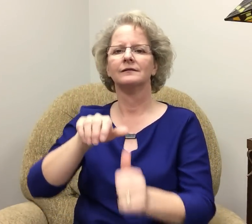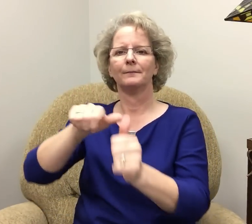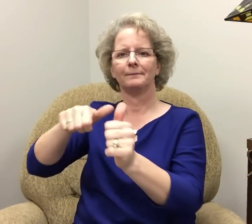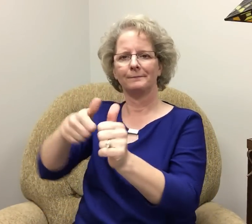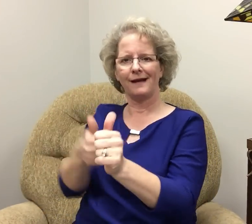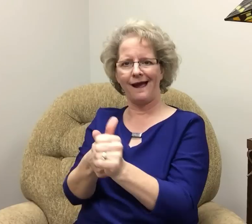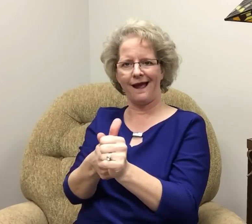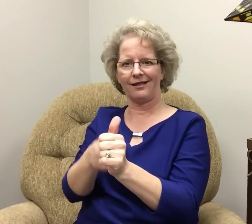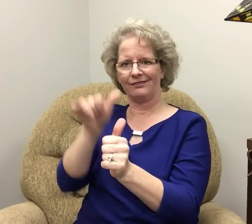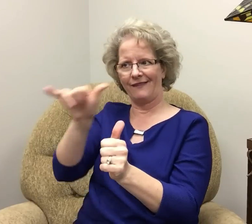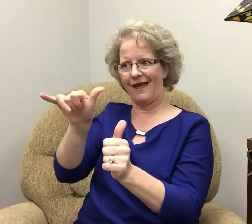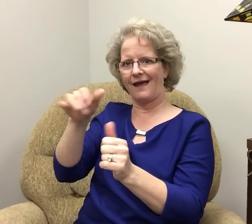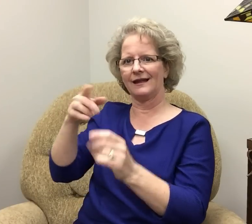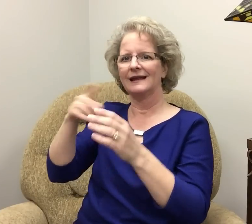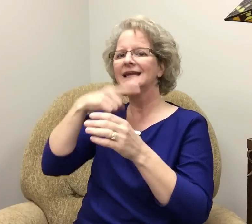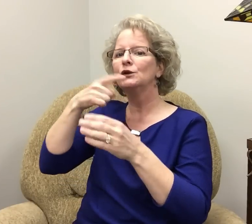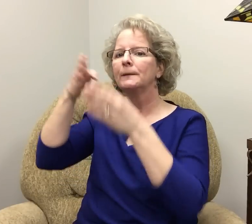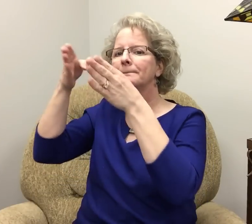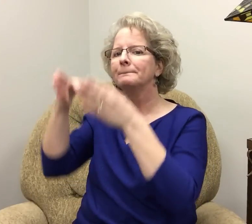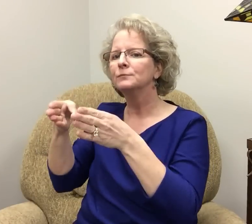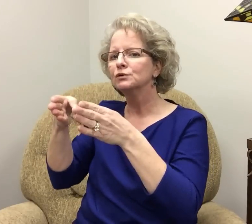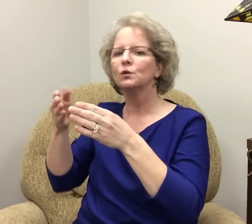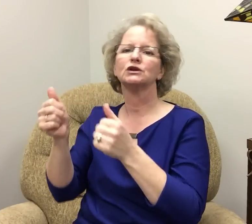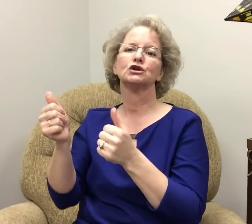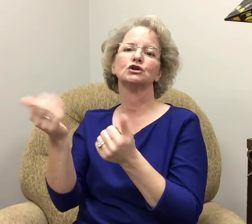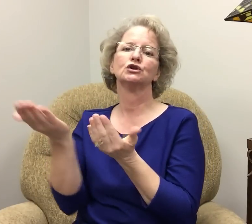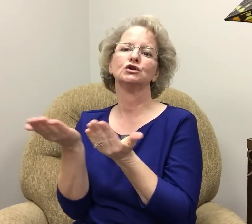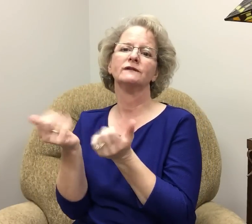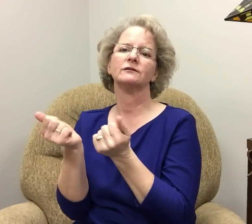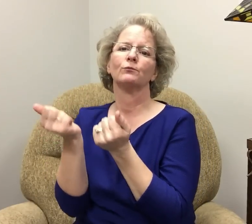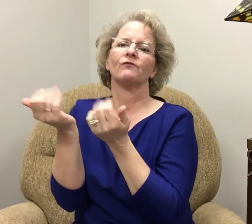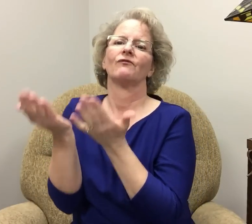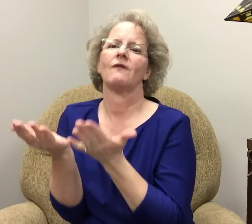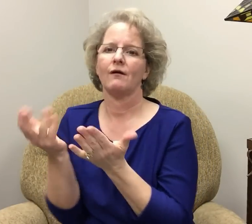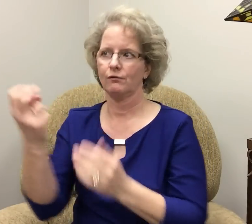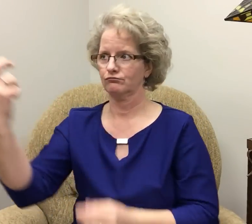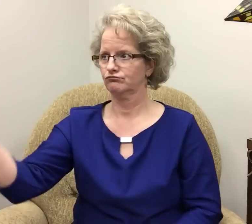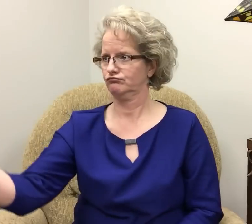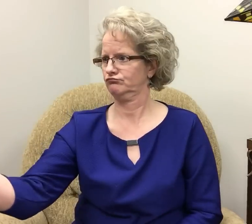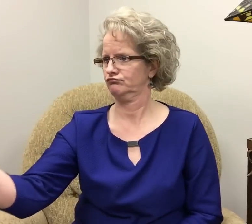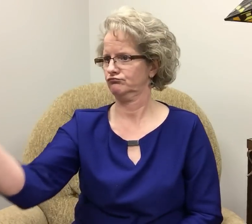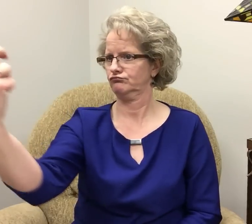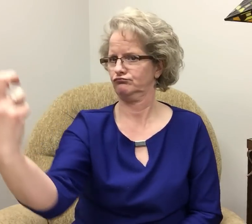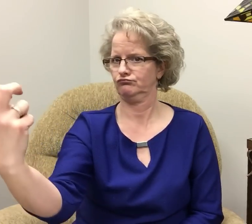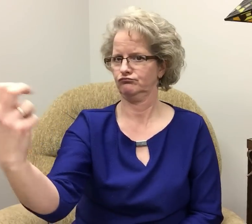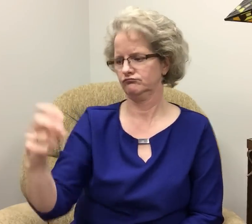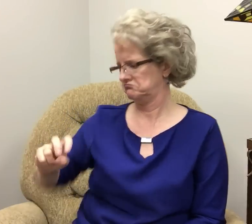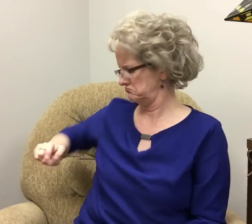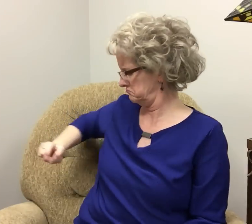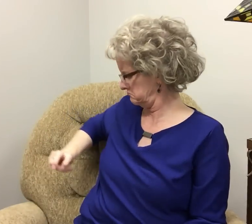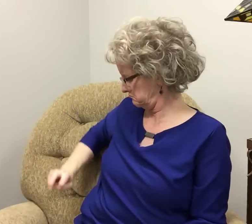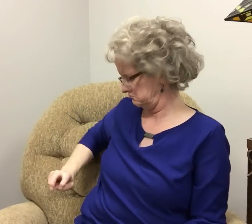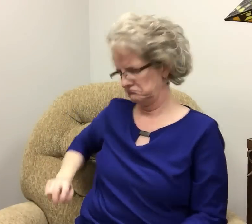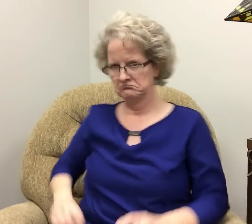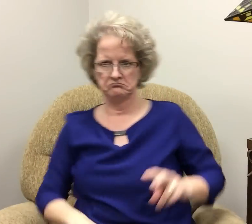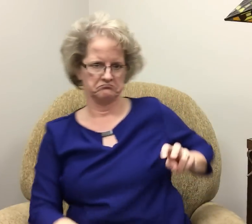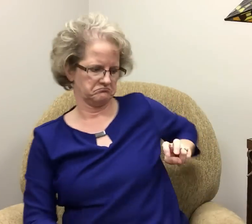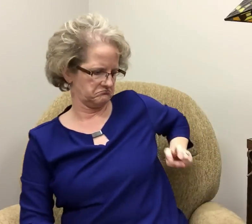That being said, the best place for the interpreter to be positioned is going to be next to and